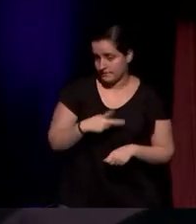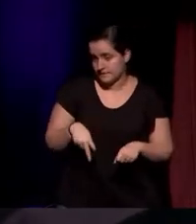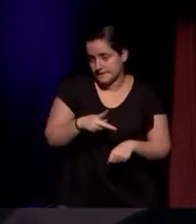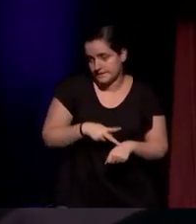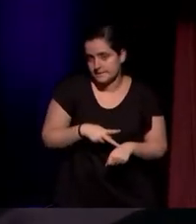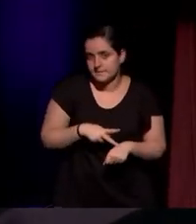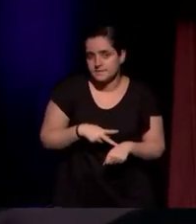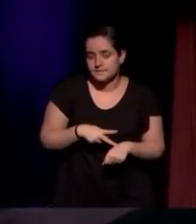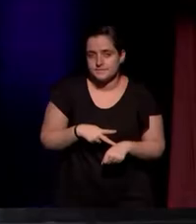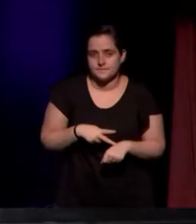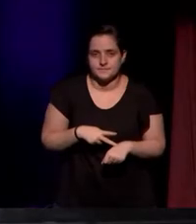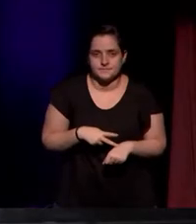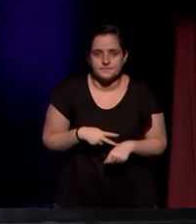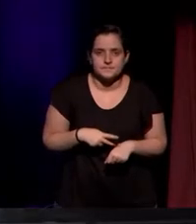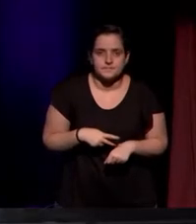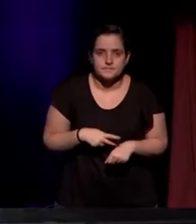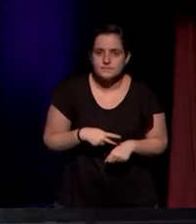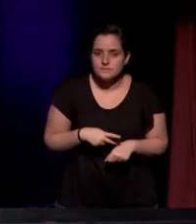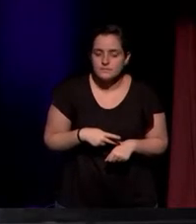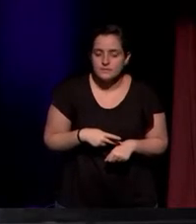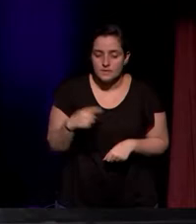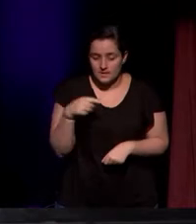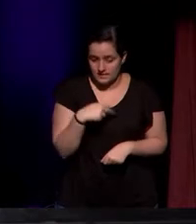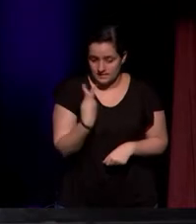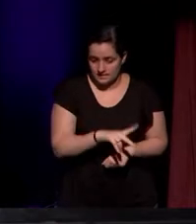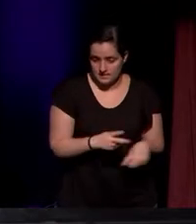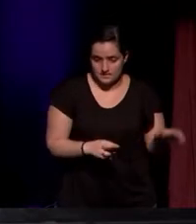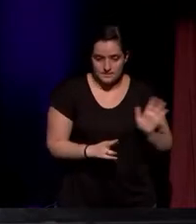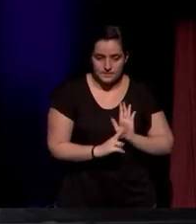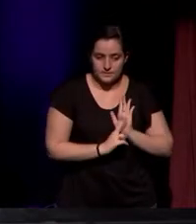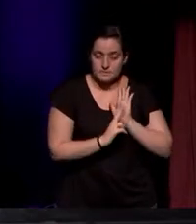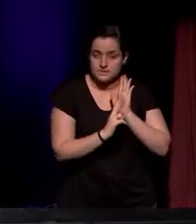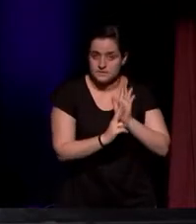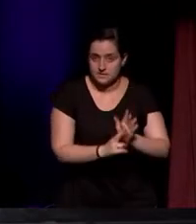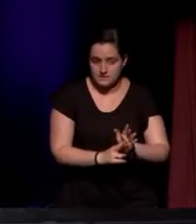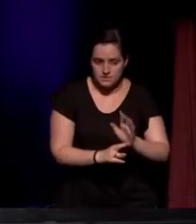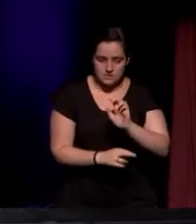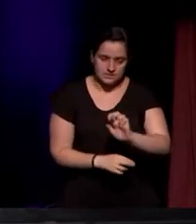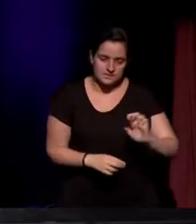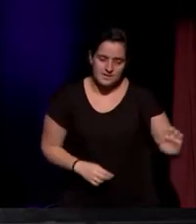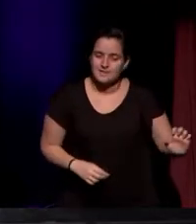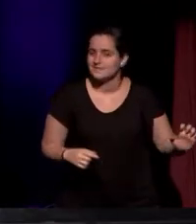where the representation of the left is very small,